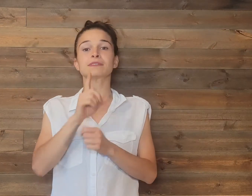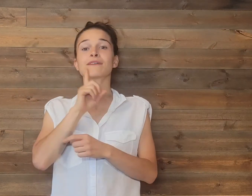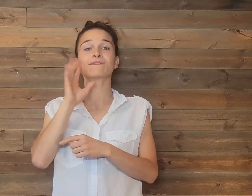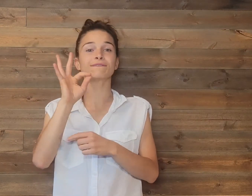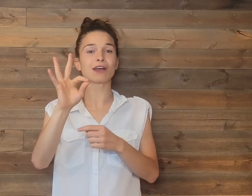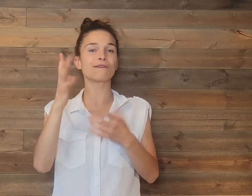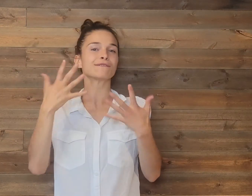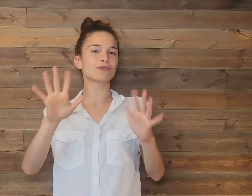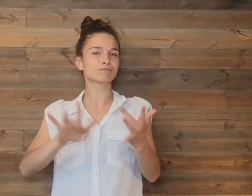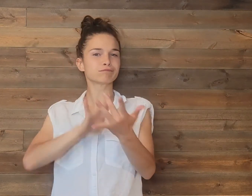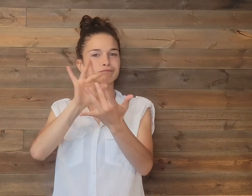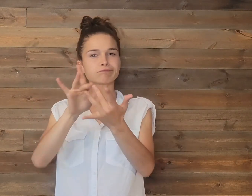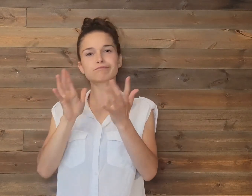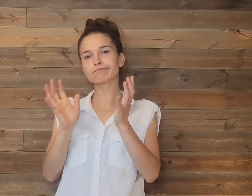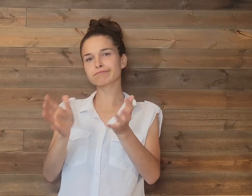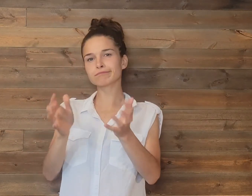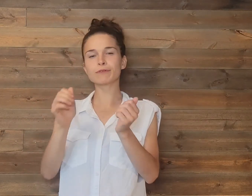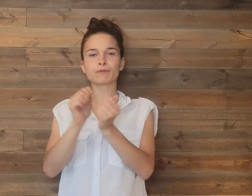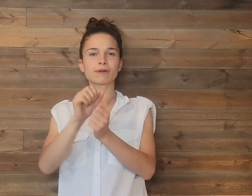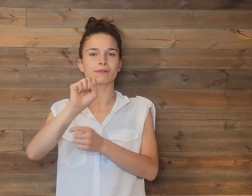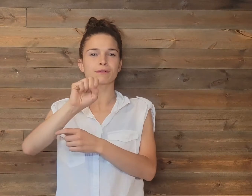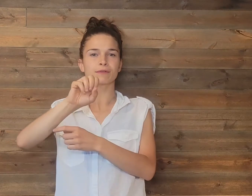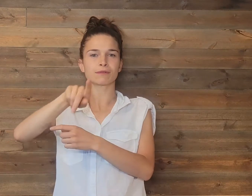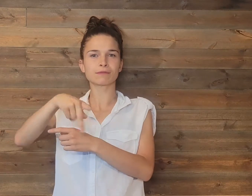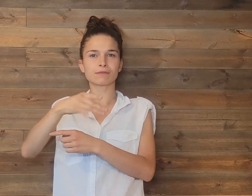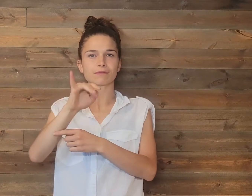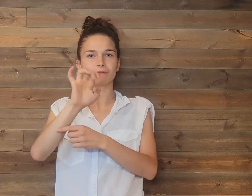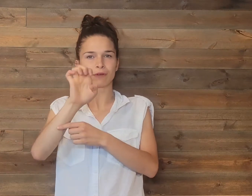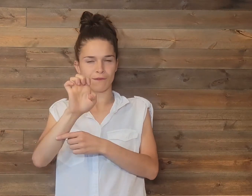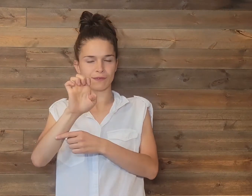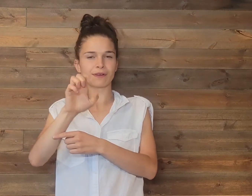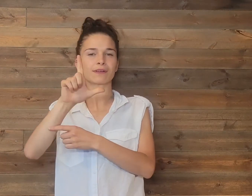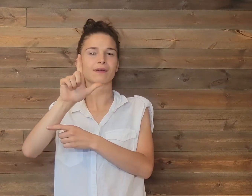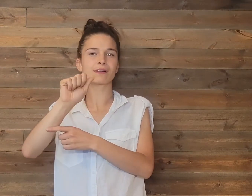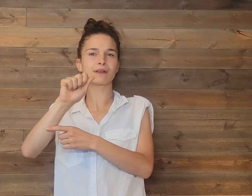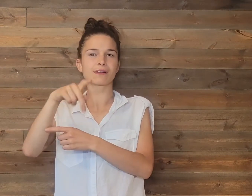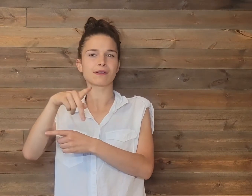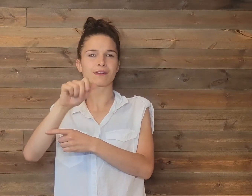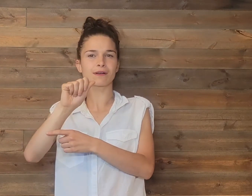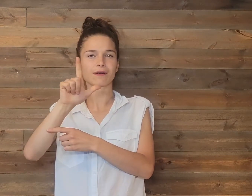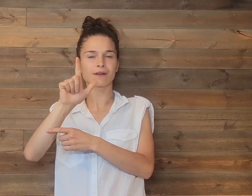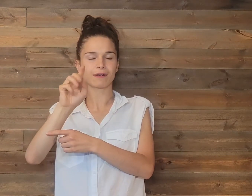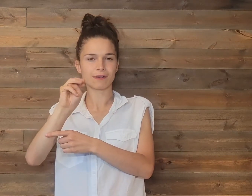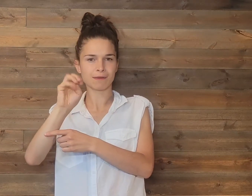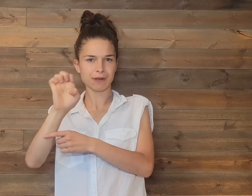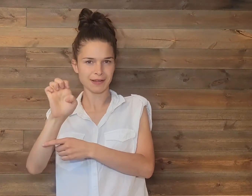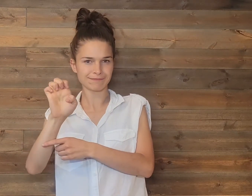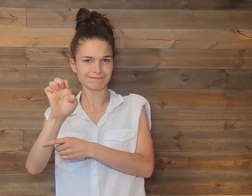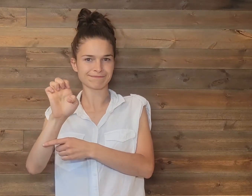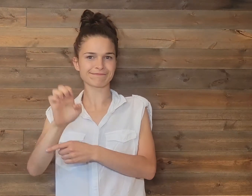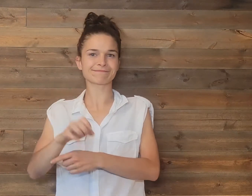DeafDots spoke with Sophie Lapalme at MFSM.